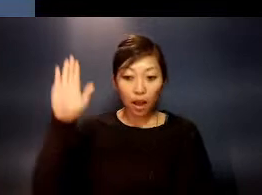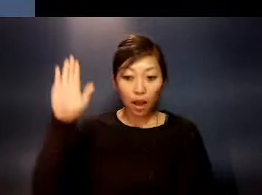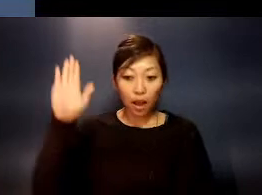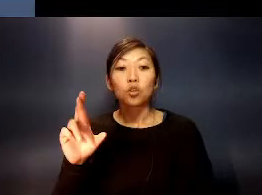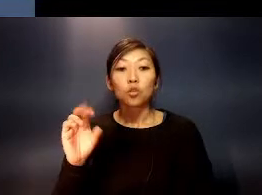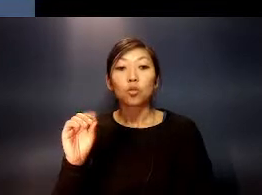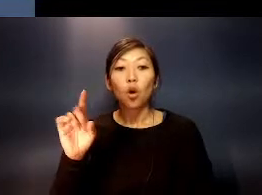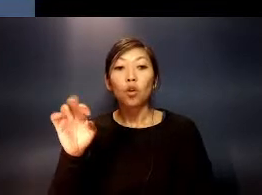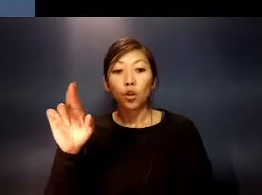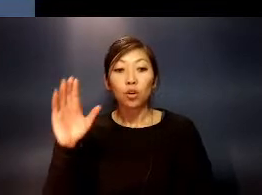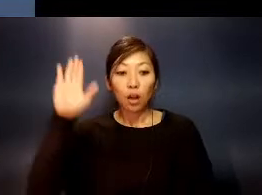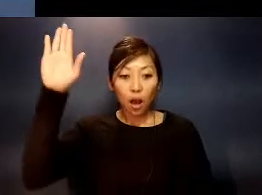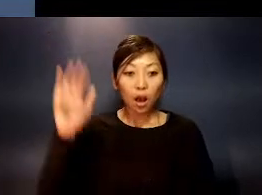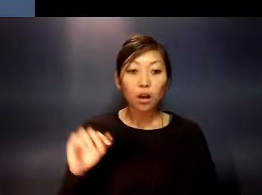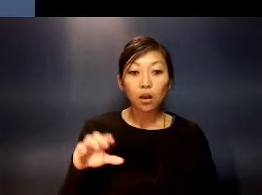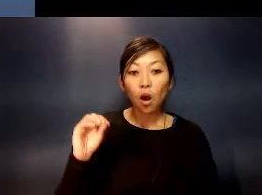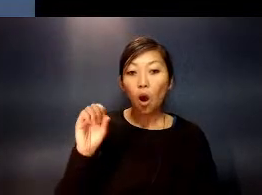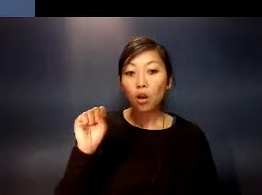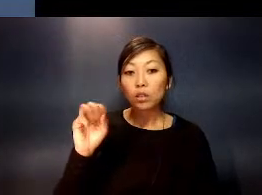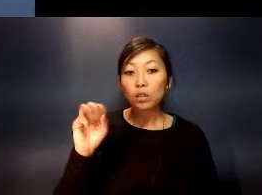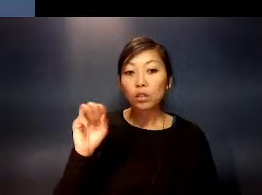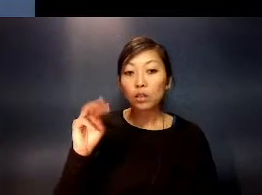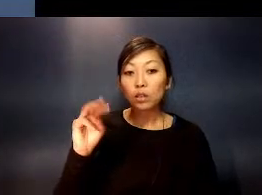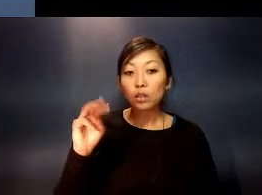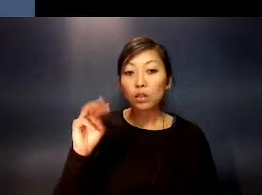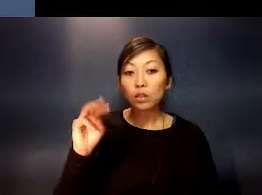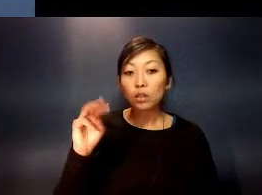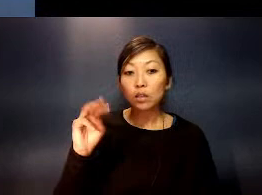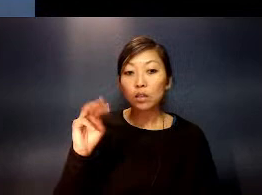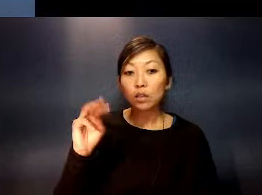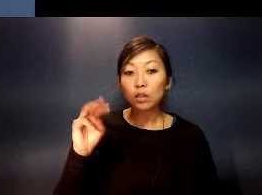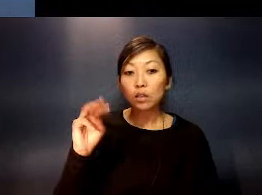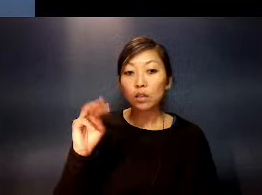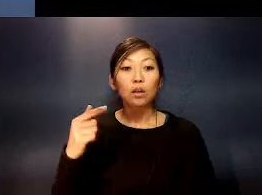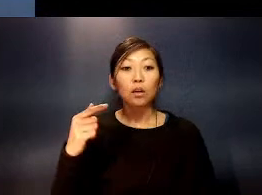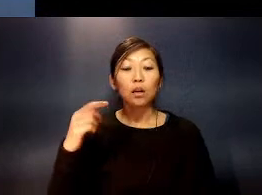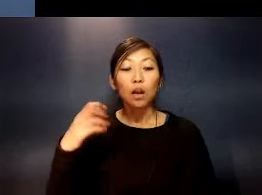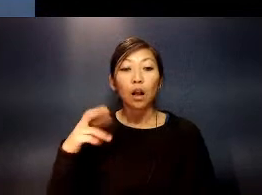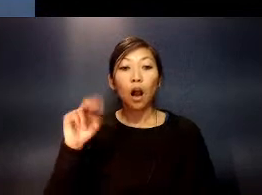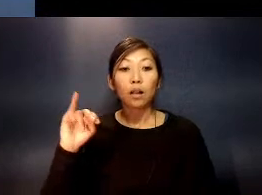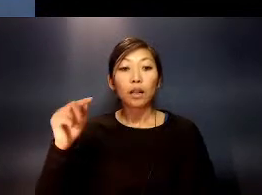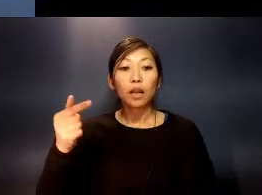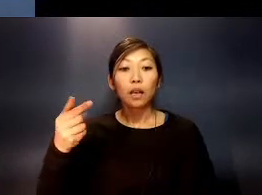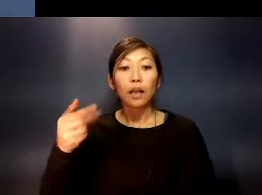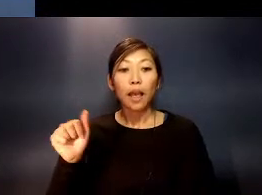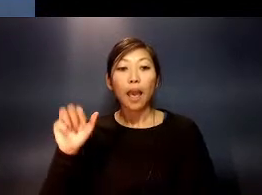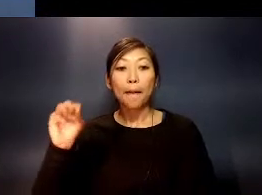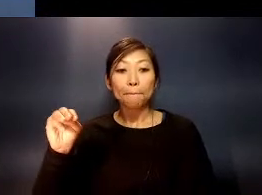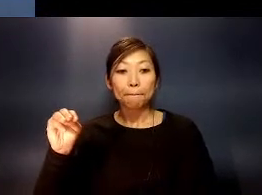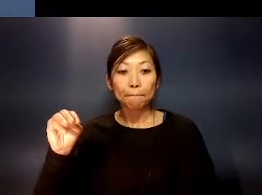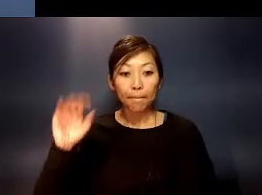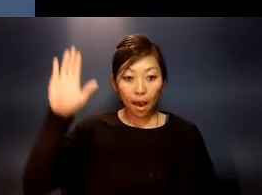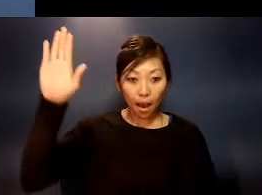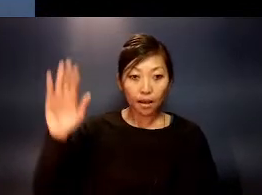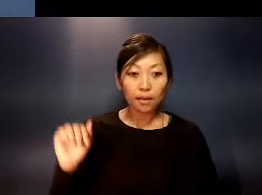≫ Clerk: PRESIDENT BENDER. ≫ COUNCIL PRESIDENT BENDER: AYE. ≫ Clerk: THERE ARE 13 AYES. ≫ COUNCIL PRESIDENT BENDER: THAT CARRIES AND THAT IS ADOPTED.